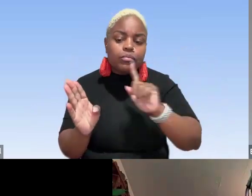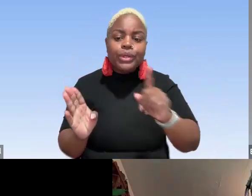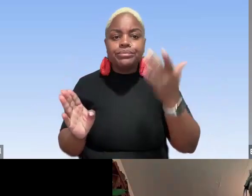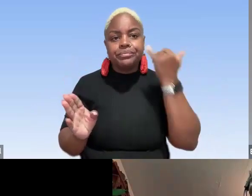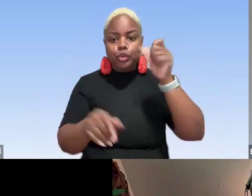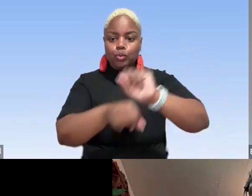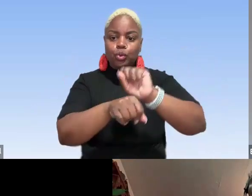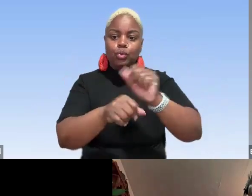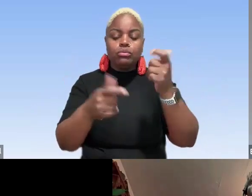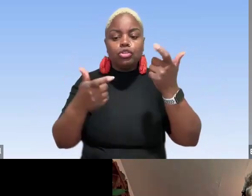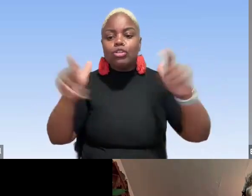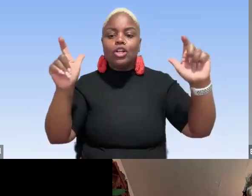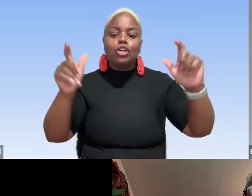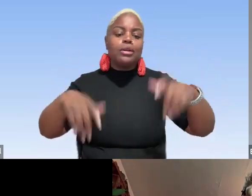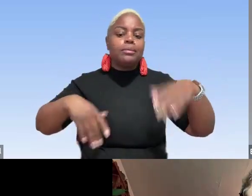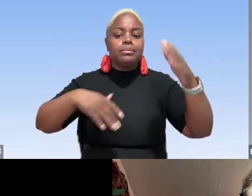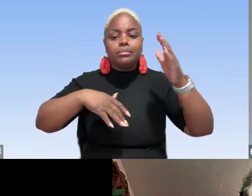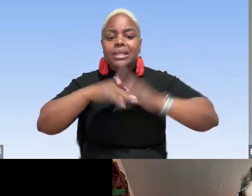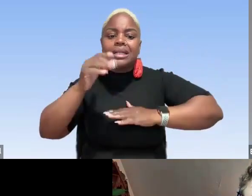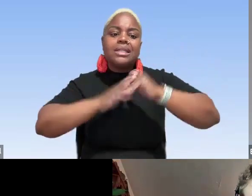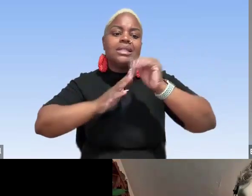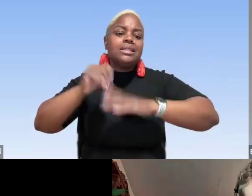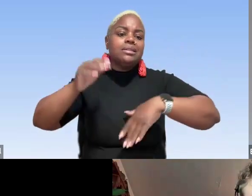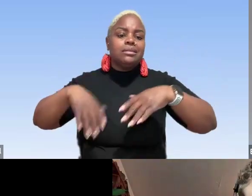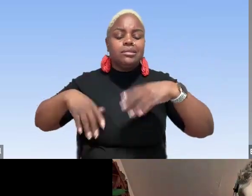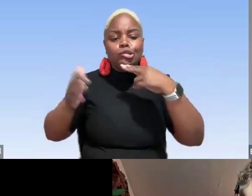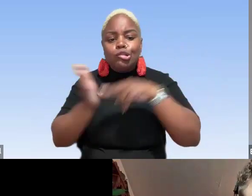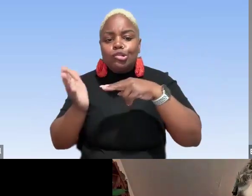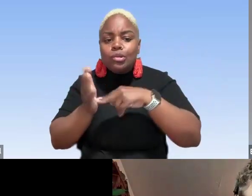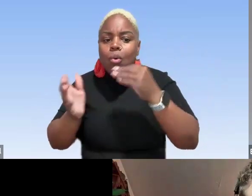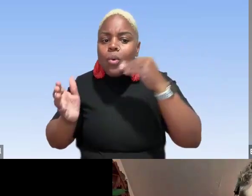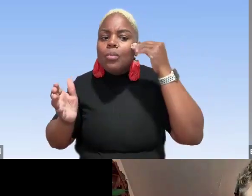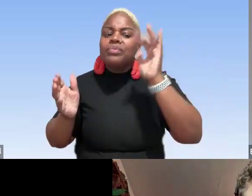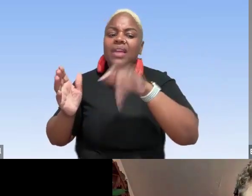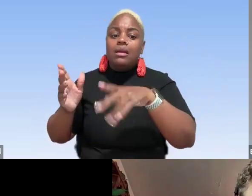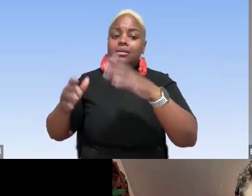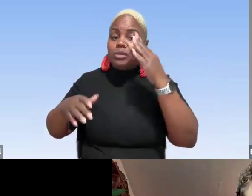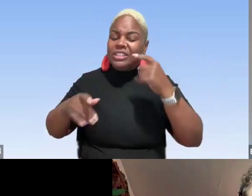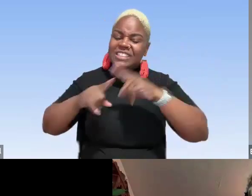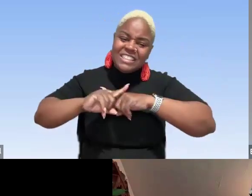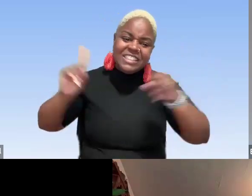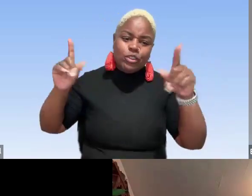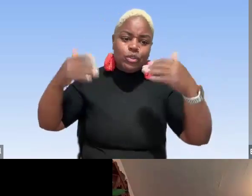your experience is super different than working with friends who are scraping by finding their own care workers.